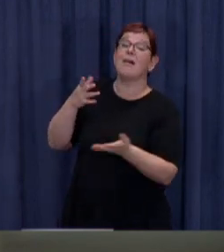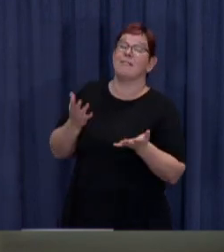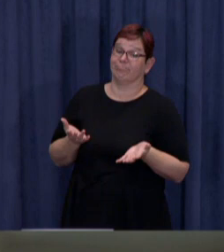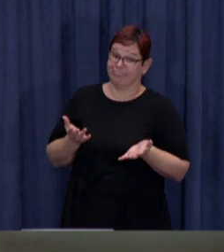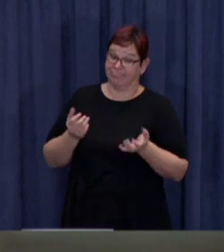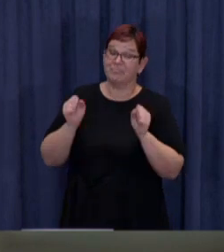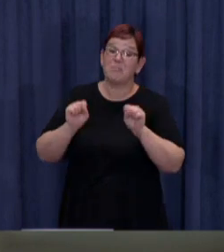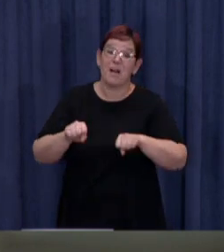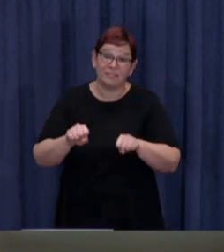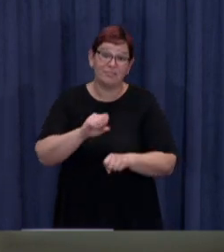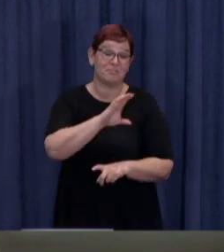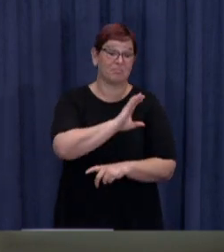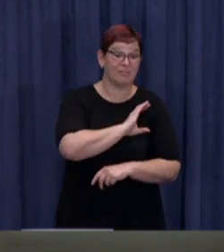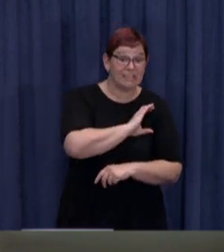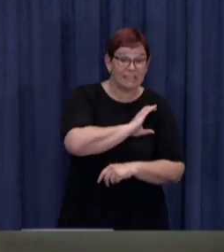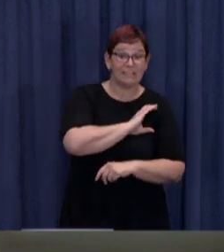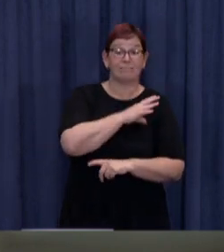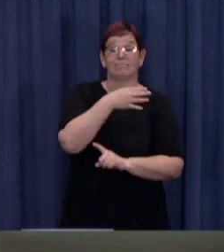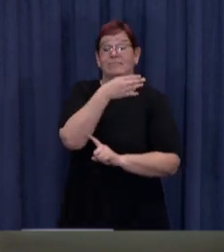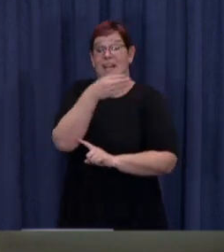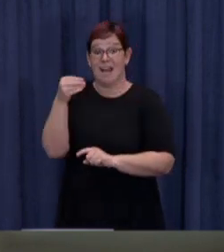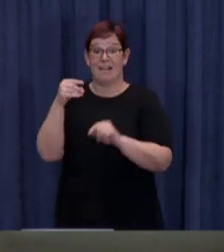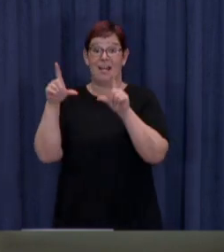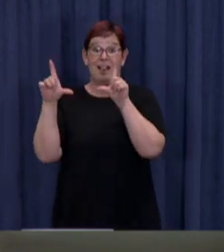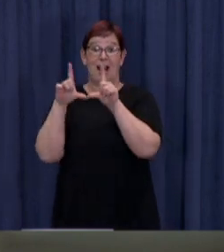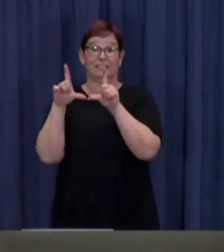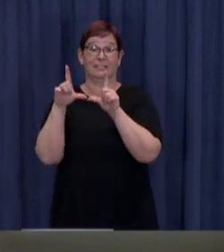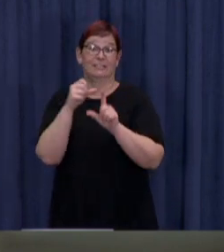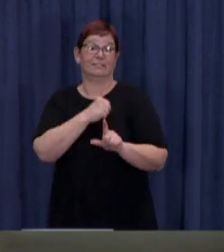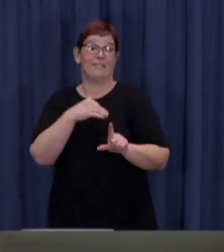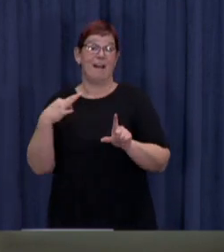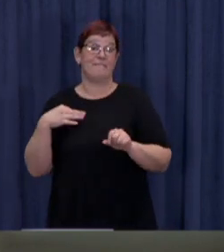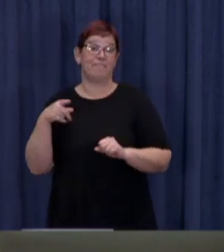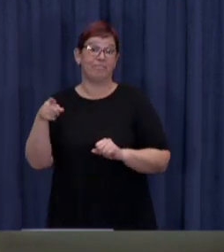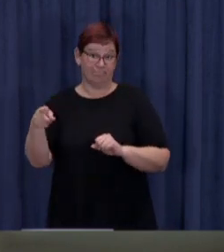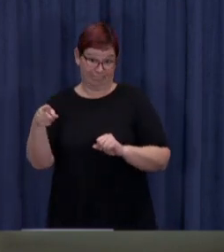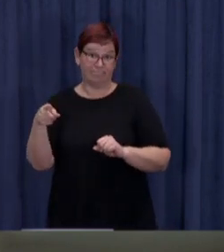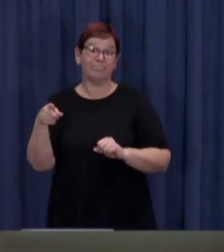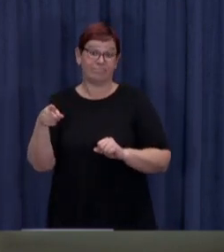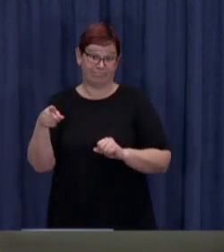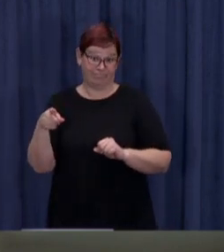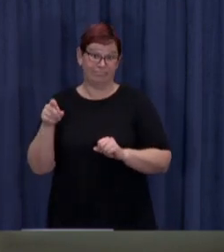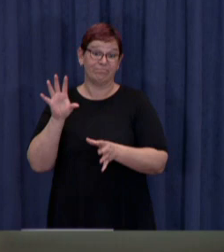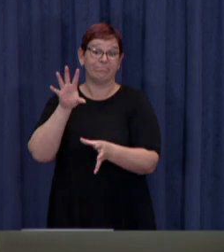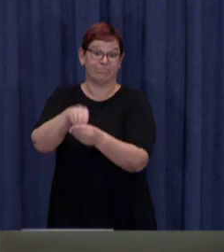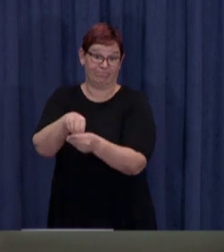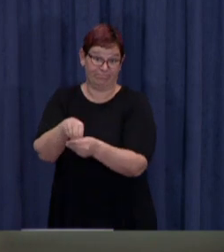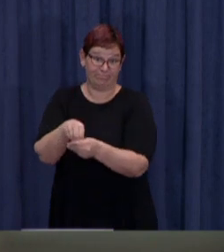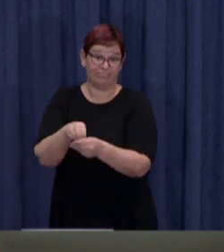Police have their hands full but having said all that the answer to your question is yes it will principally fall to the Police to enforce these things as